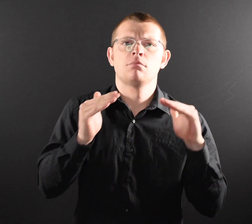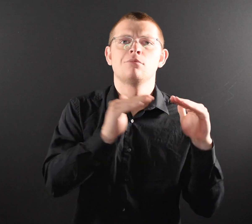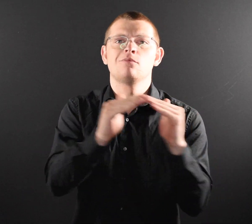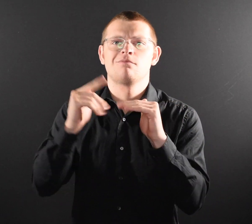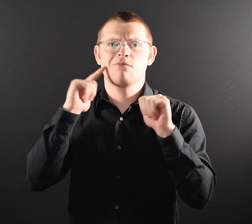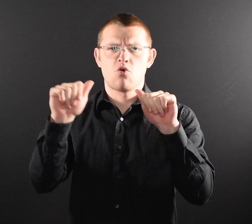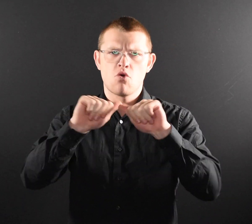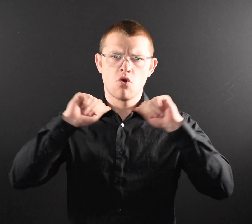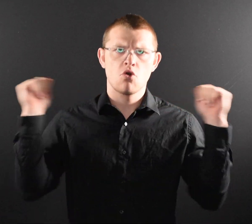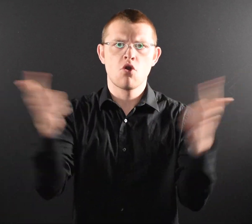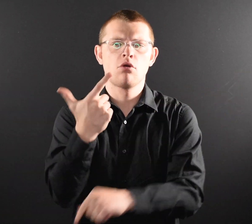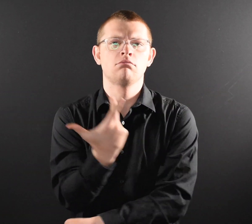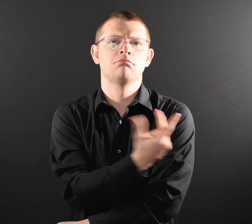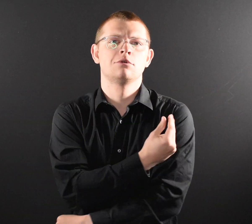distribution. o